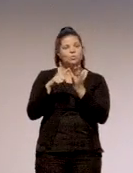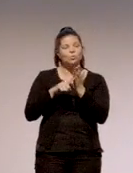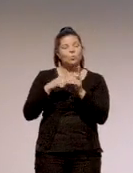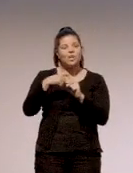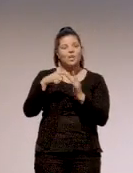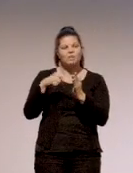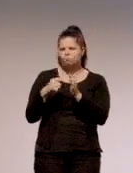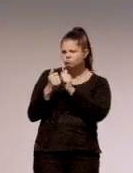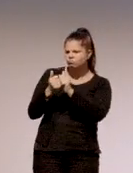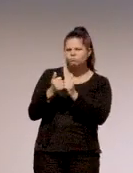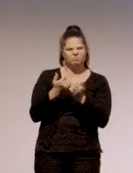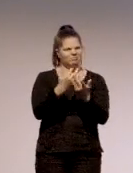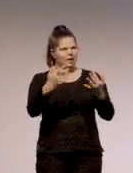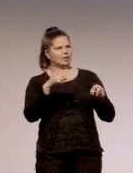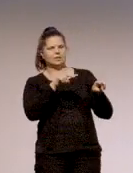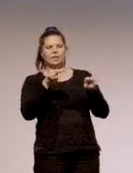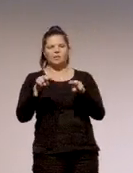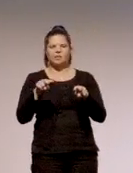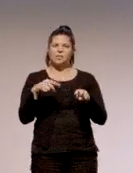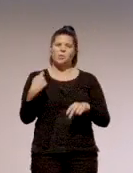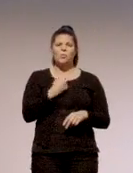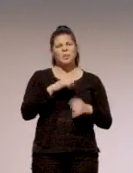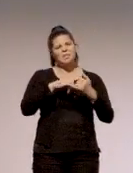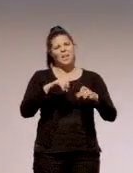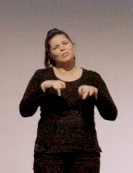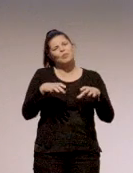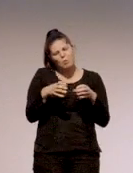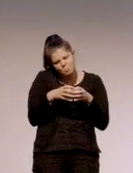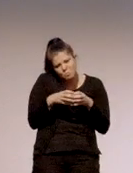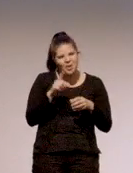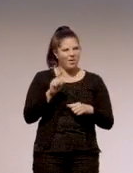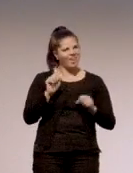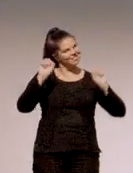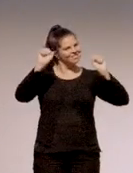being seen far and wide and for little old South Australia, yay! Yay us.